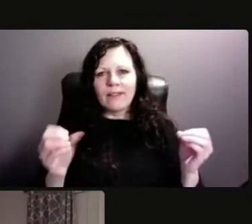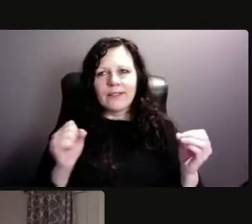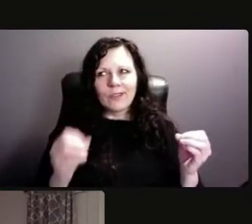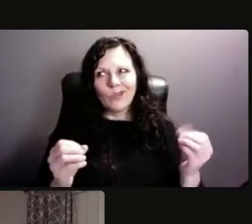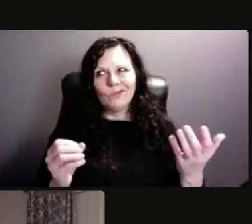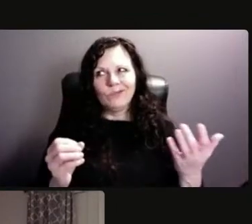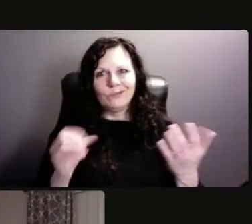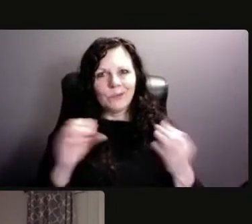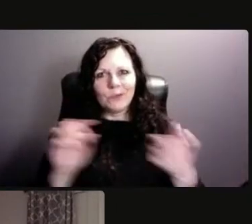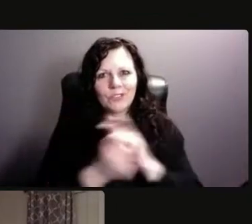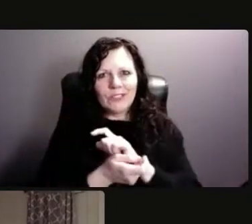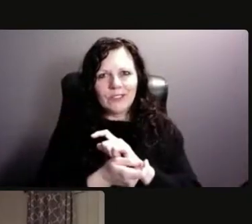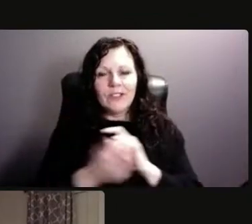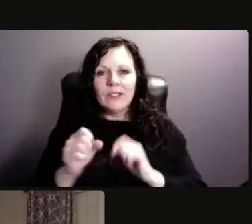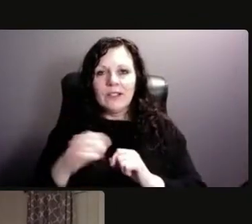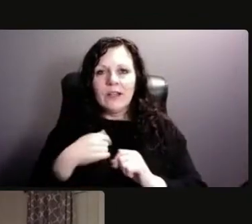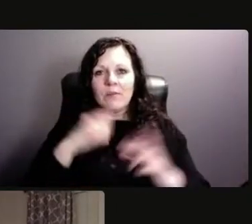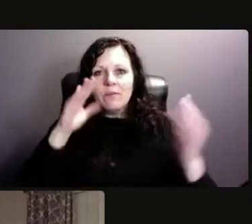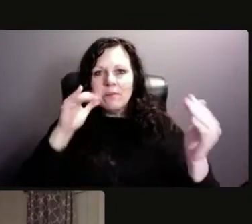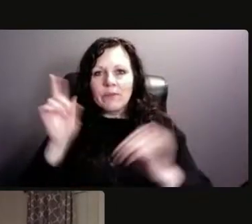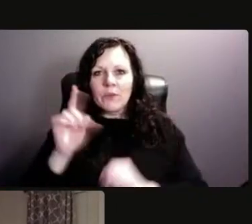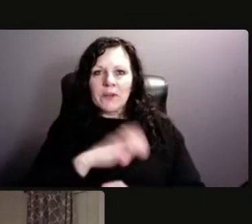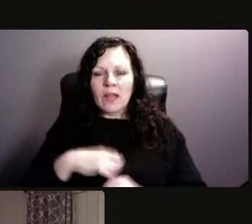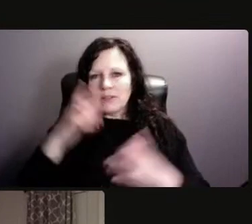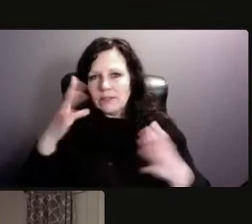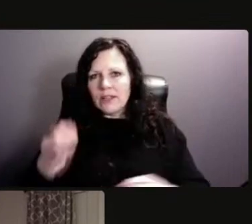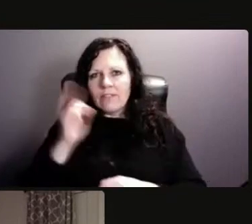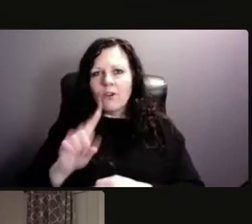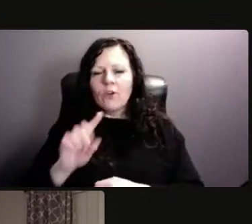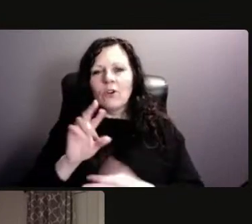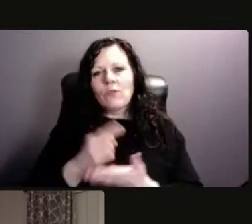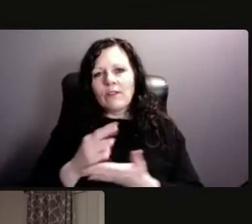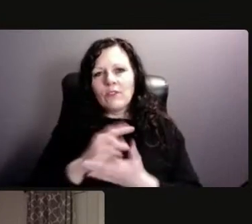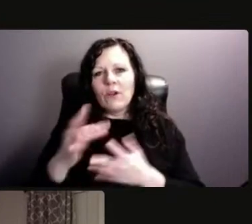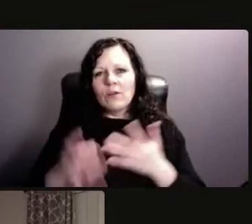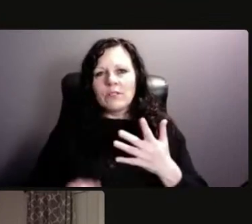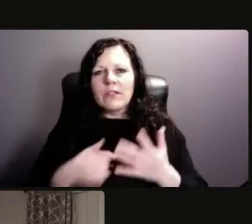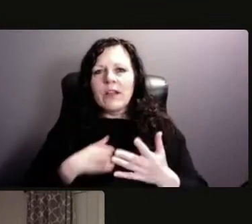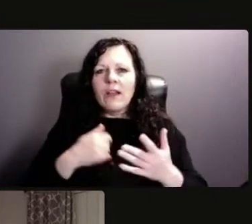THE STREET. IT DOESN'T ADD ANY FIRE